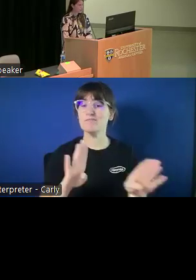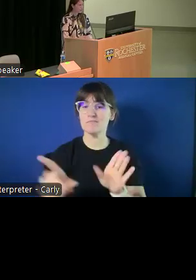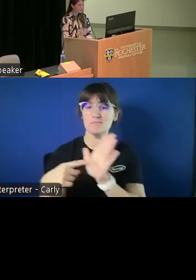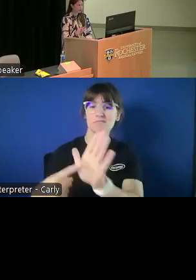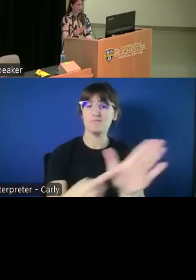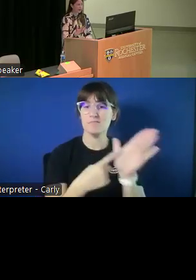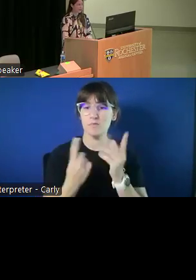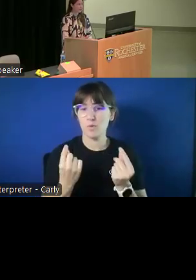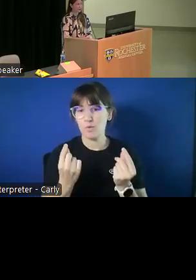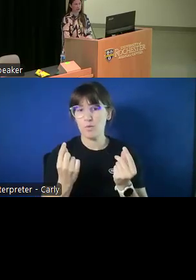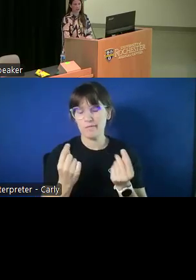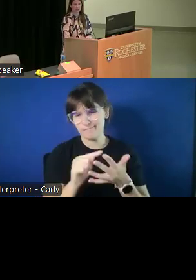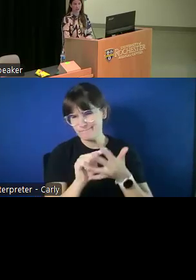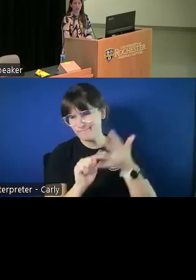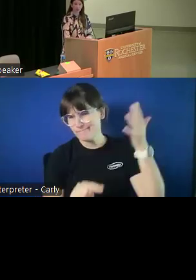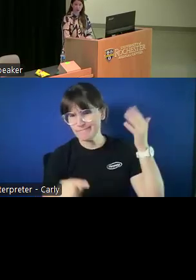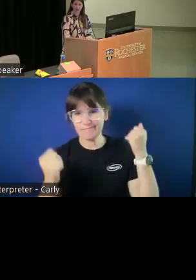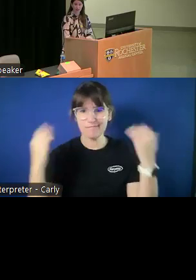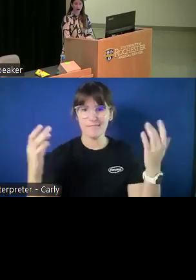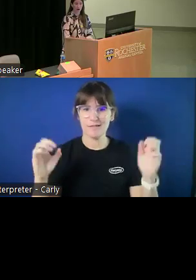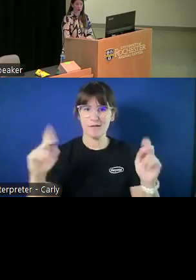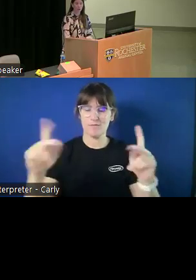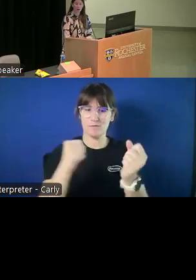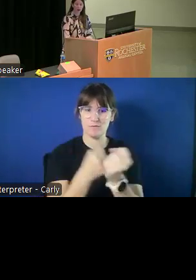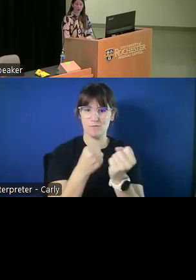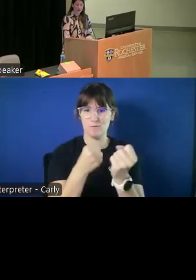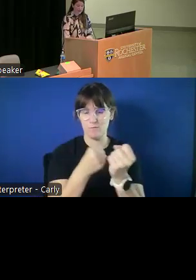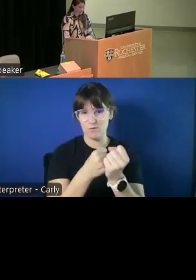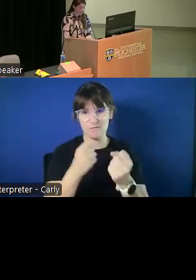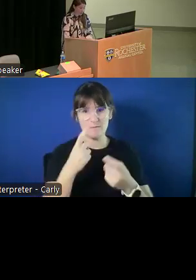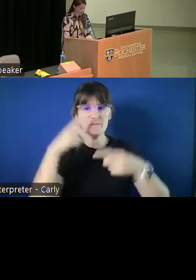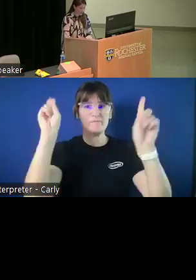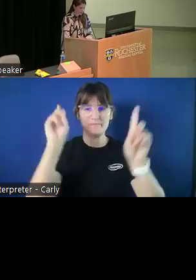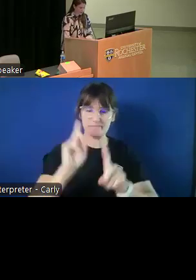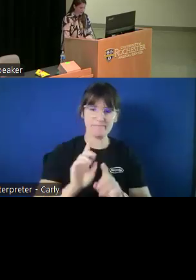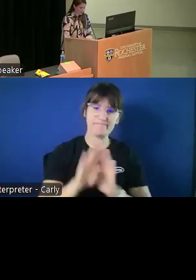so there's a lot of opportunity to support things that are going well and of course